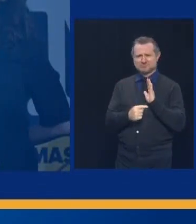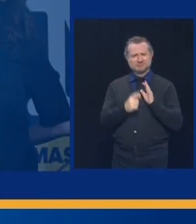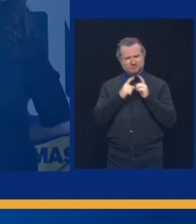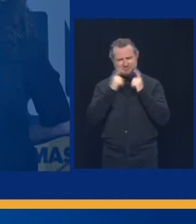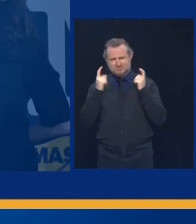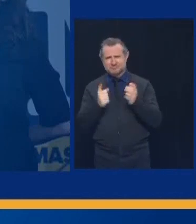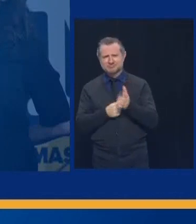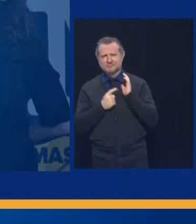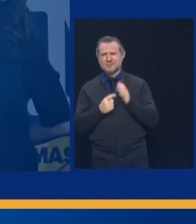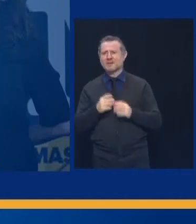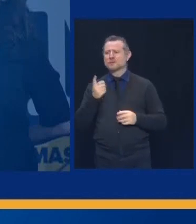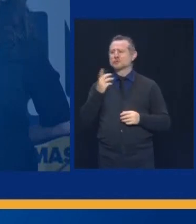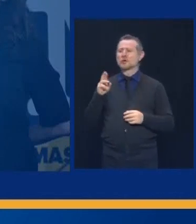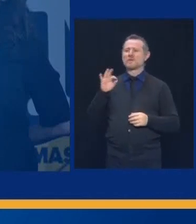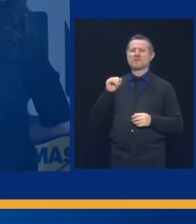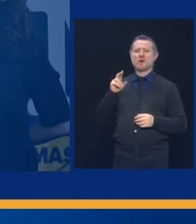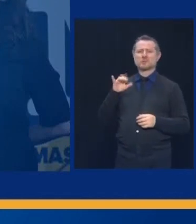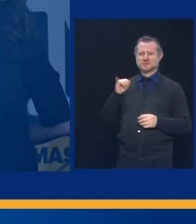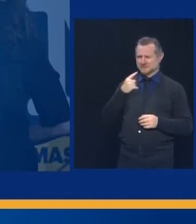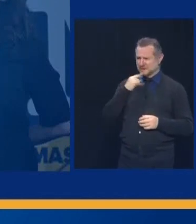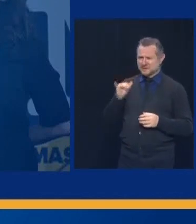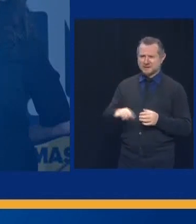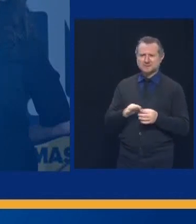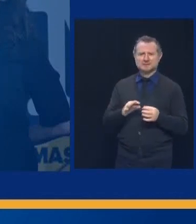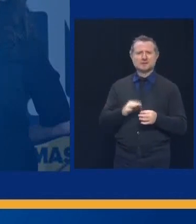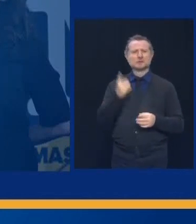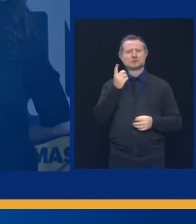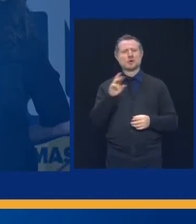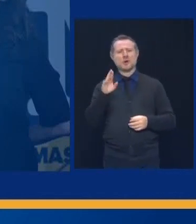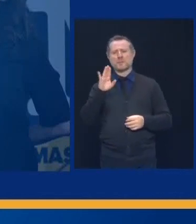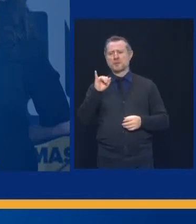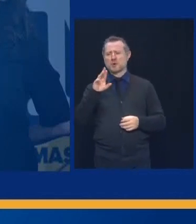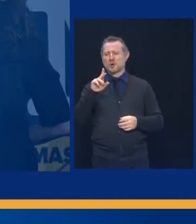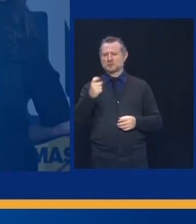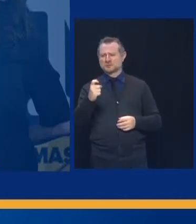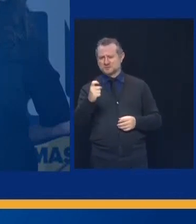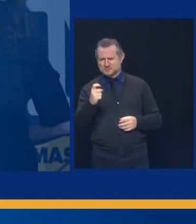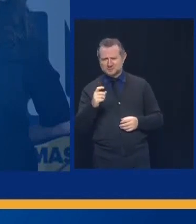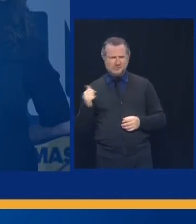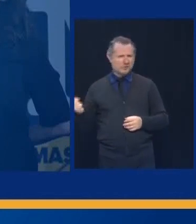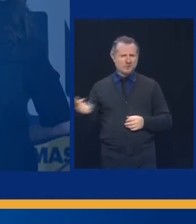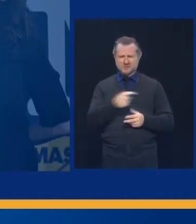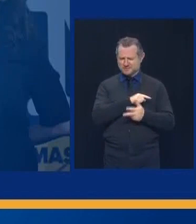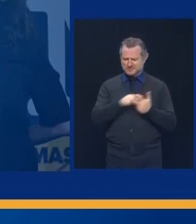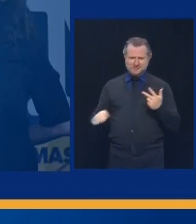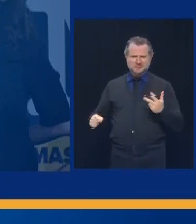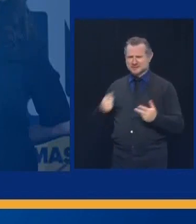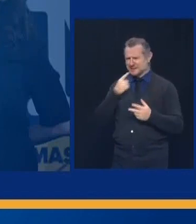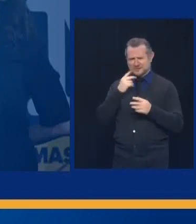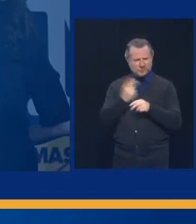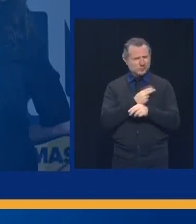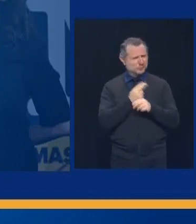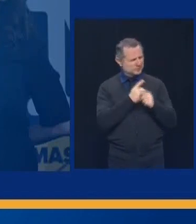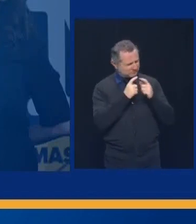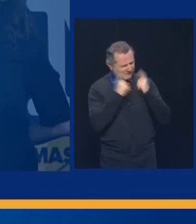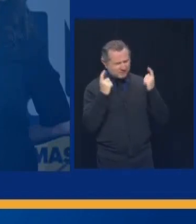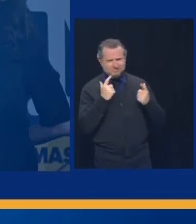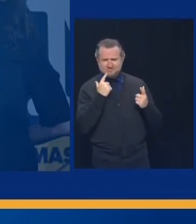WHY NOT TELL PEOPLE TO WEARING A MASKS? WHY NOT? YOUR OWN CDC SAYS IT, DR. FAUCI SAYS IT, DR. BIRX SAYS %m